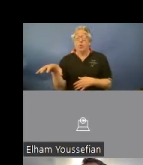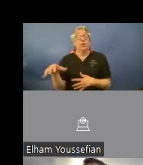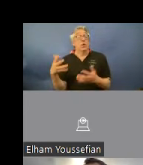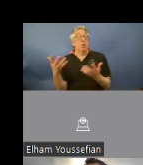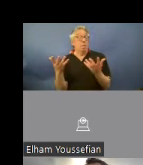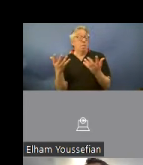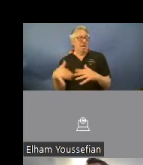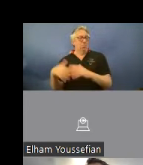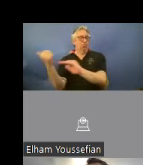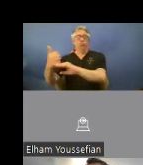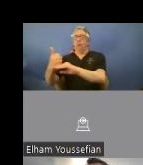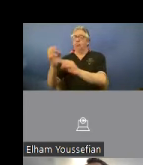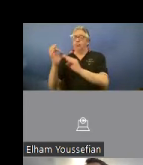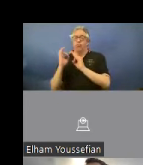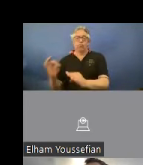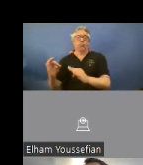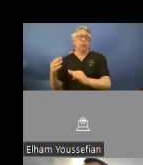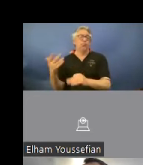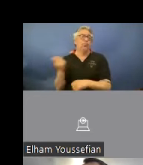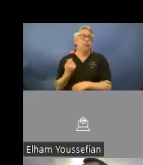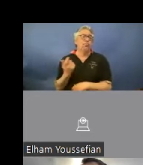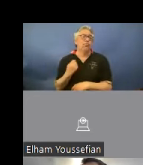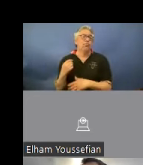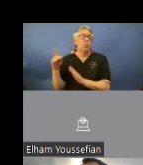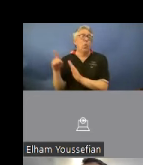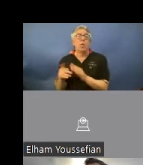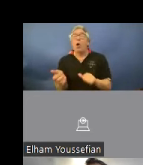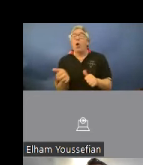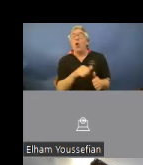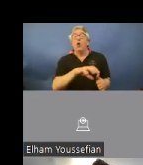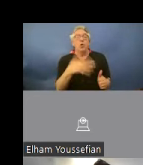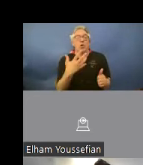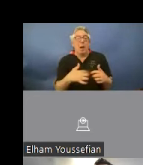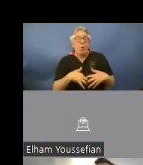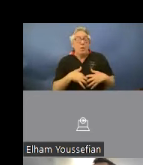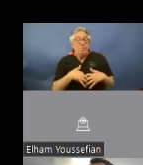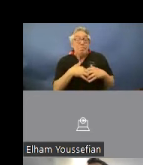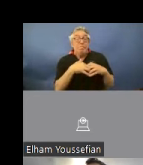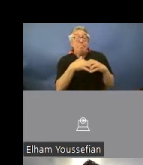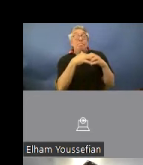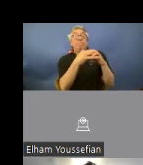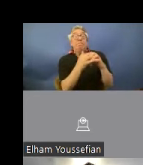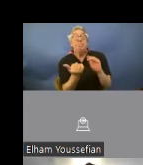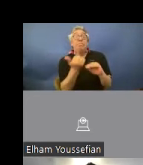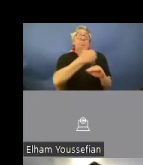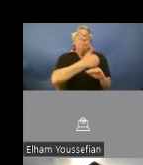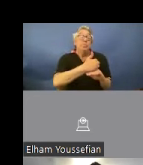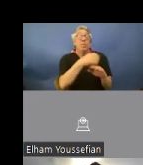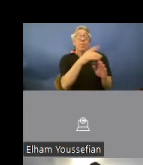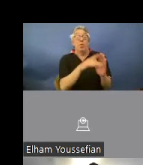conditions. In many countries, people with mental health conditions or psycho social disabilities are subject to chaining, like being chained, receiving electroshocks without their consent, being